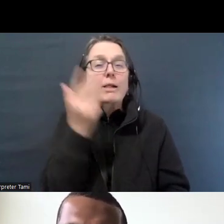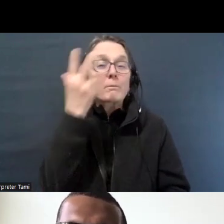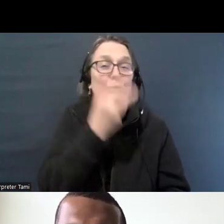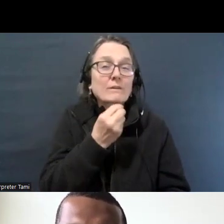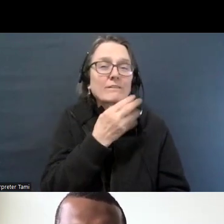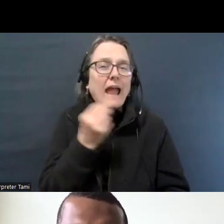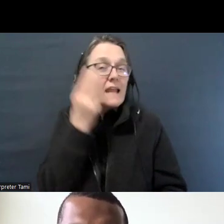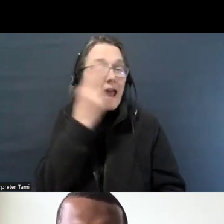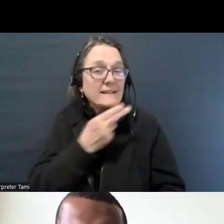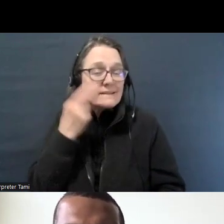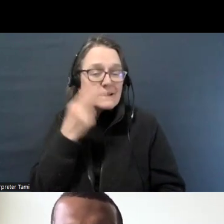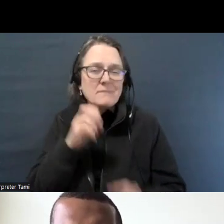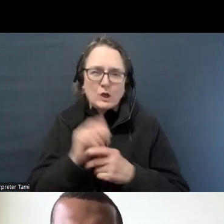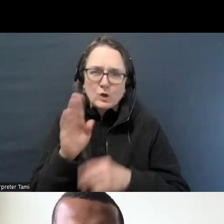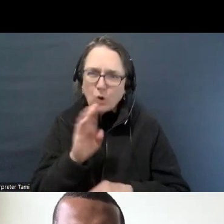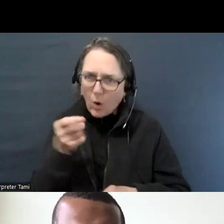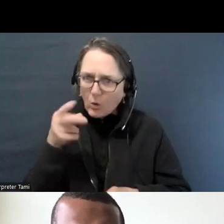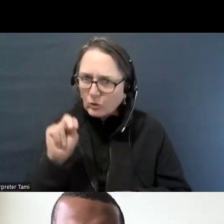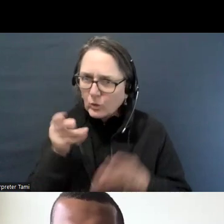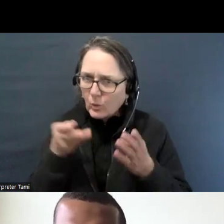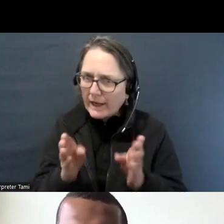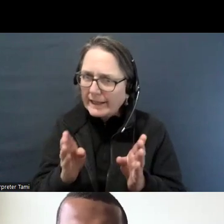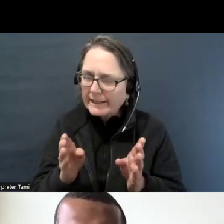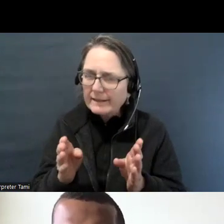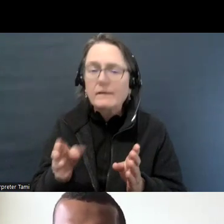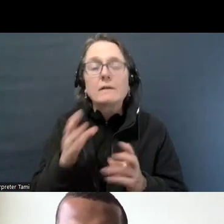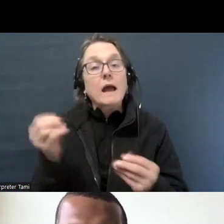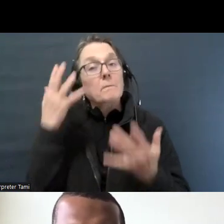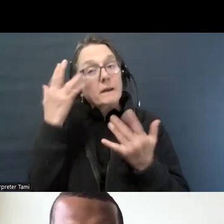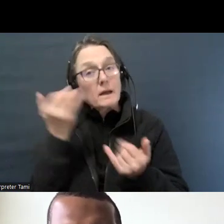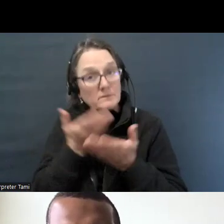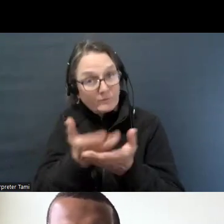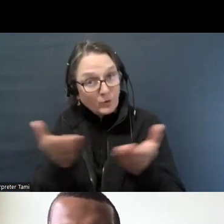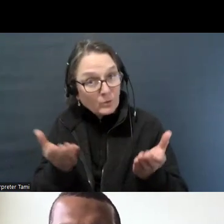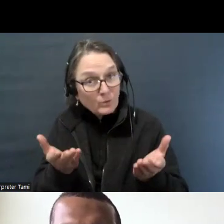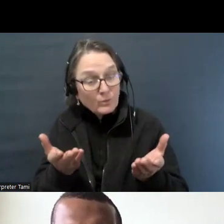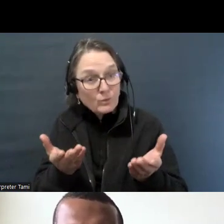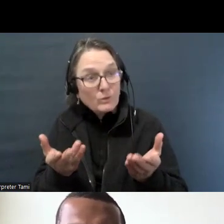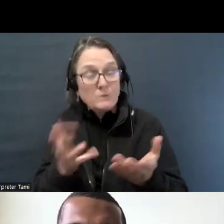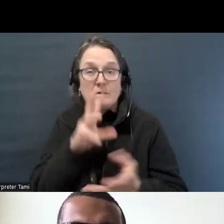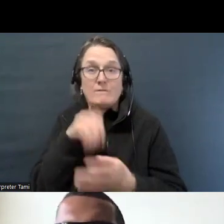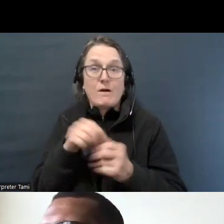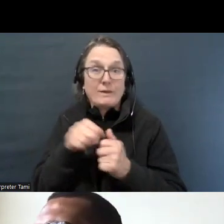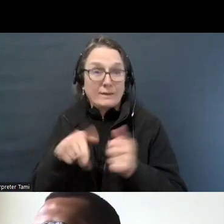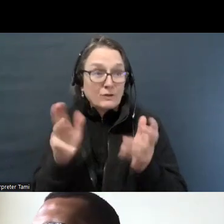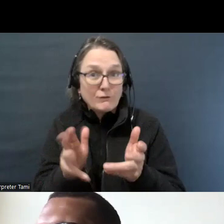and it is because of you that we are having this conversation, because of me, because of all of us. So I'm so happy and thrilled